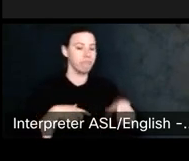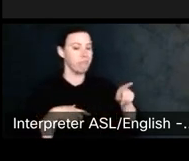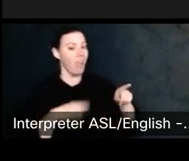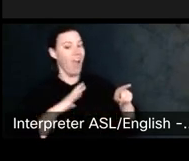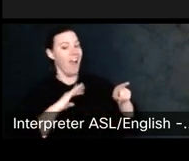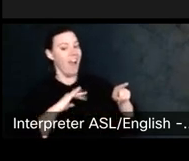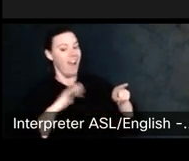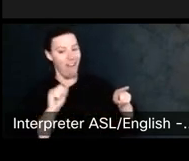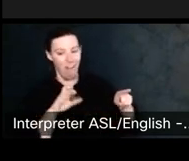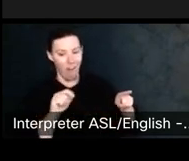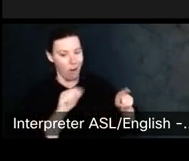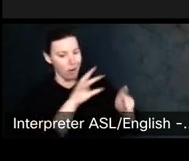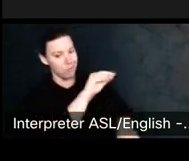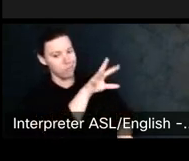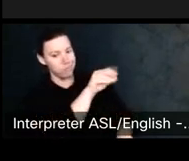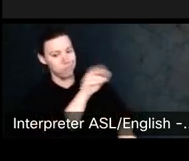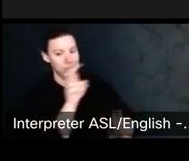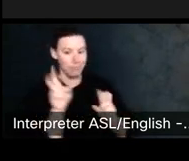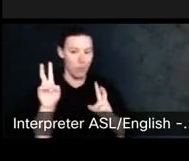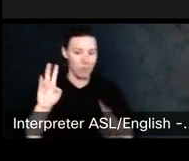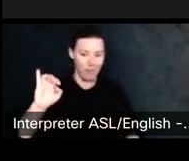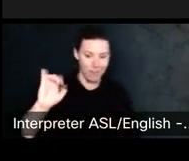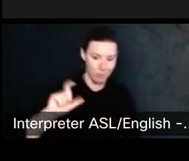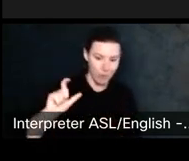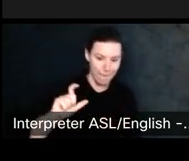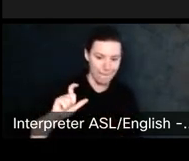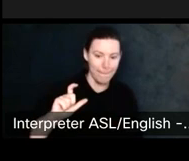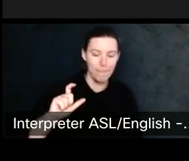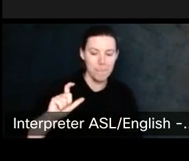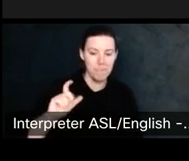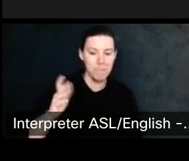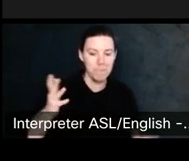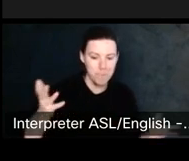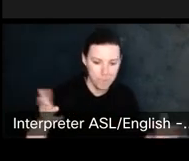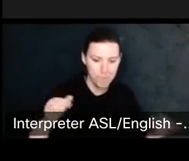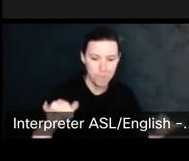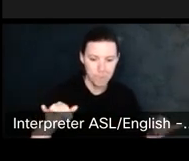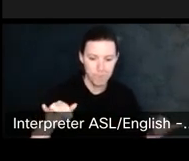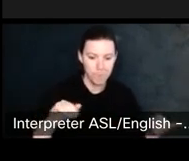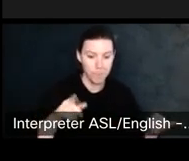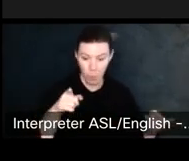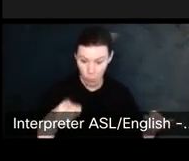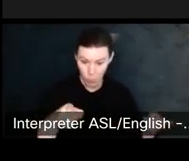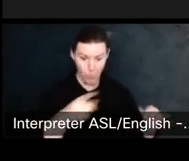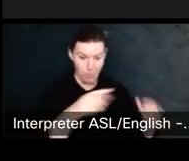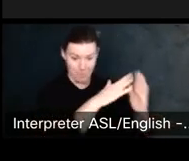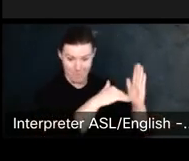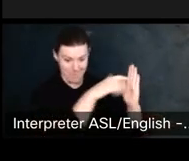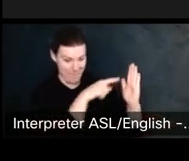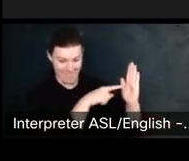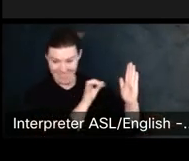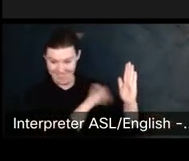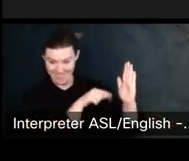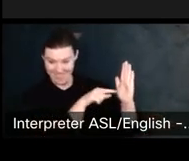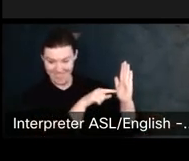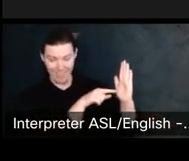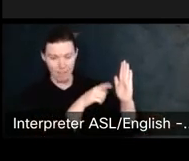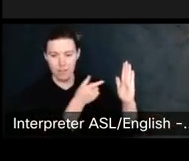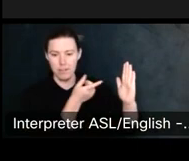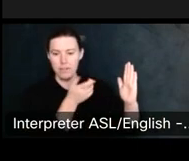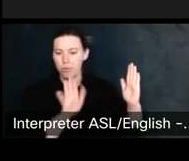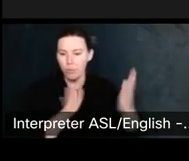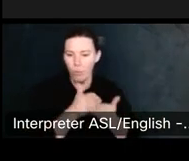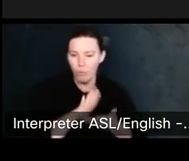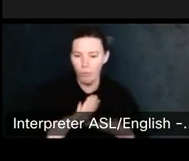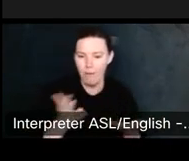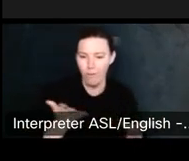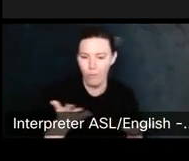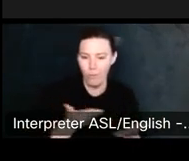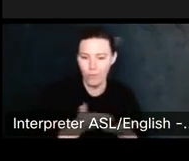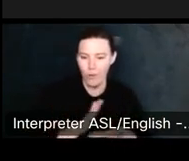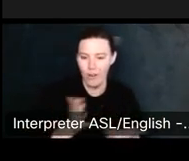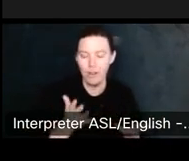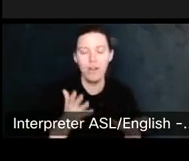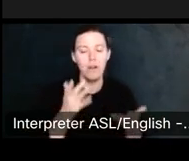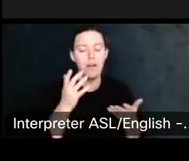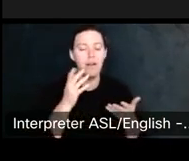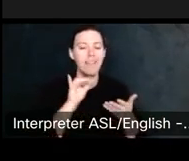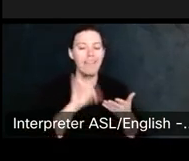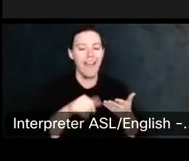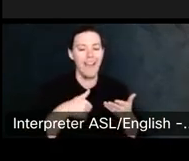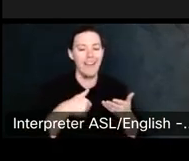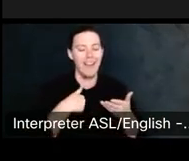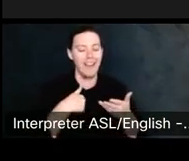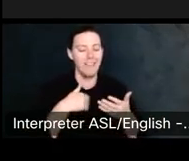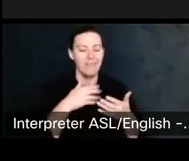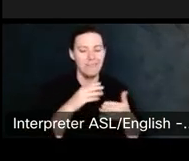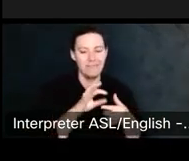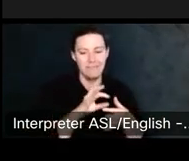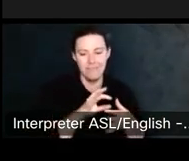Posted on Instagram, for example, um, what are your rights in those instances? And often times it's addressed by, you know, everything I've said before with copyright law, but also freedom of Panorama and it depends on the country that you're in.